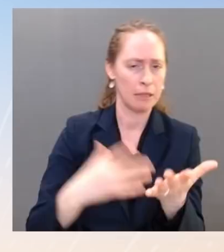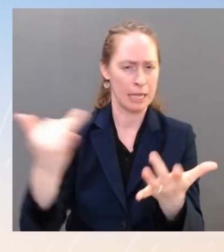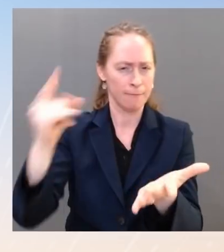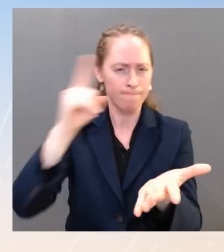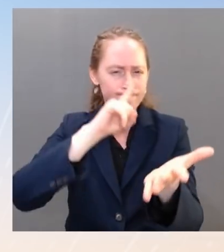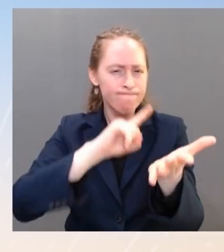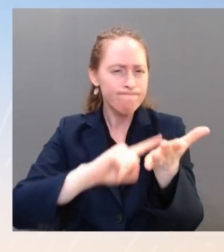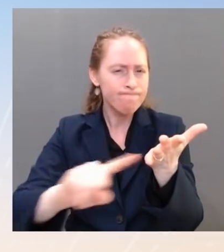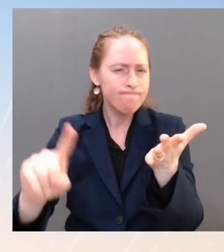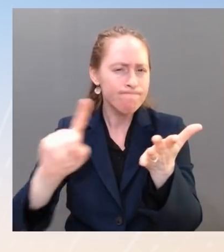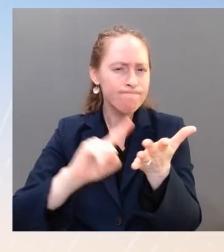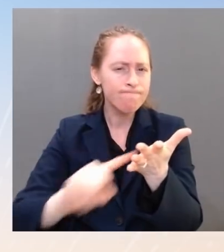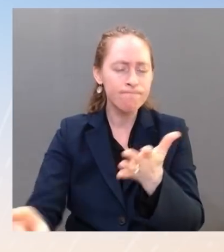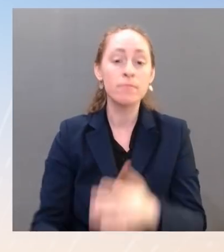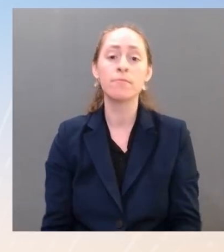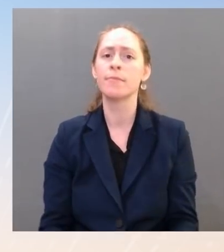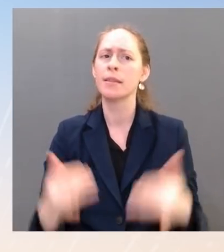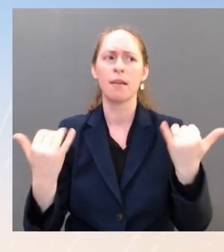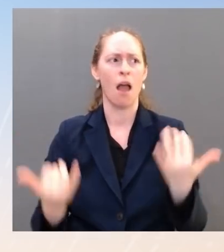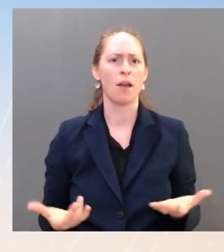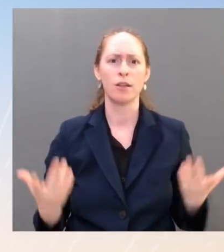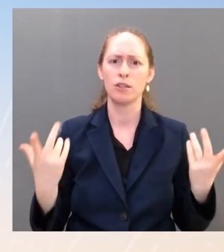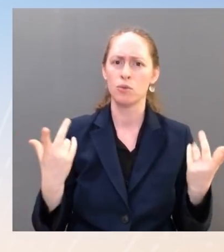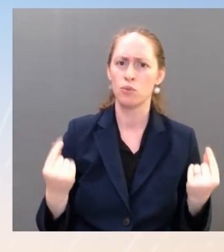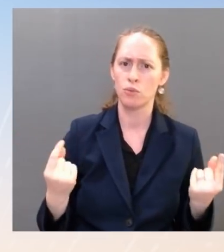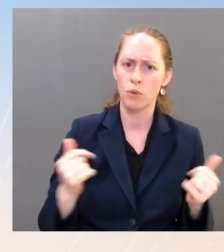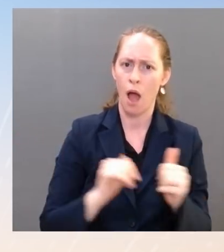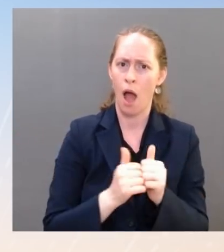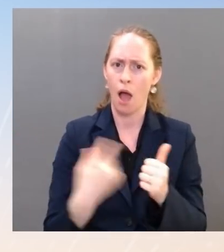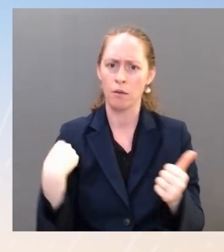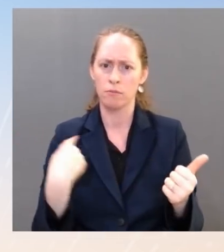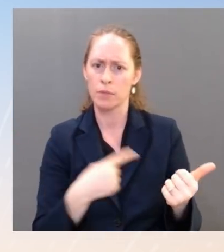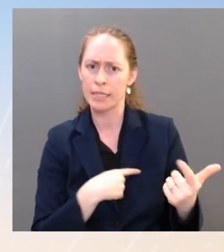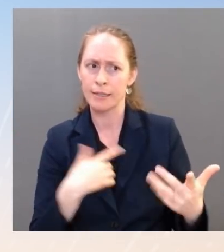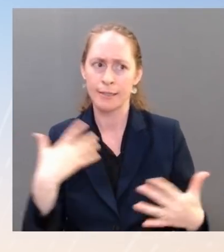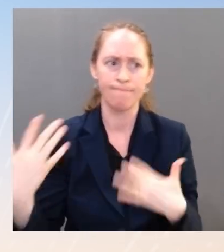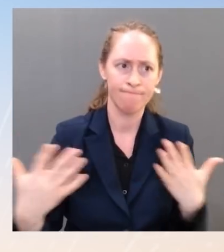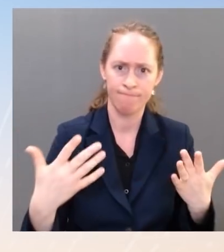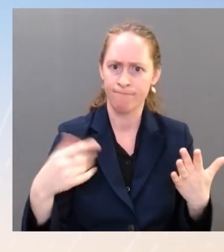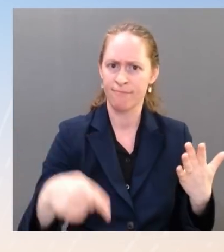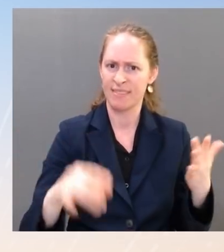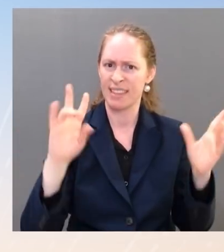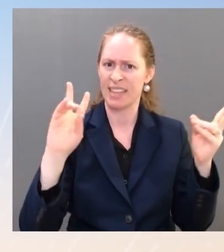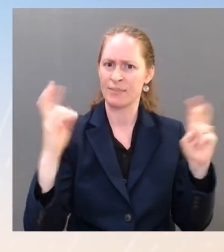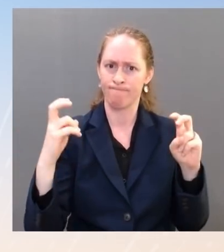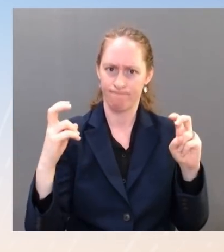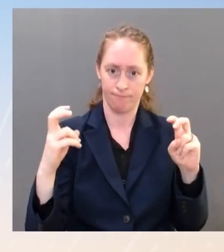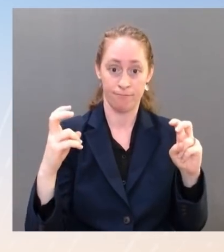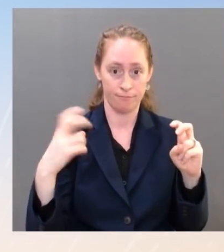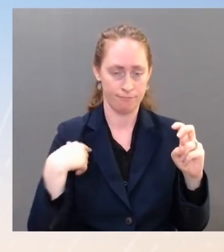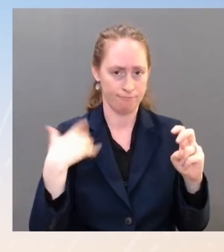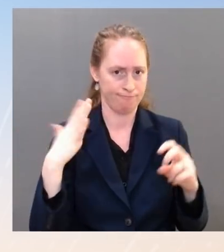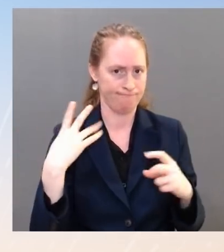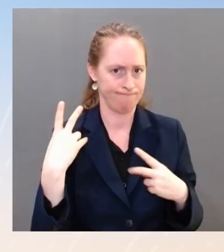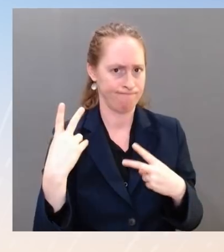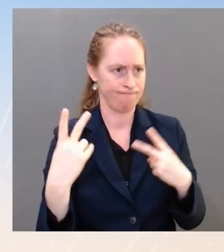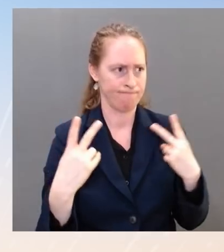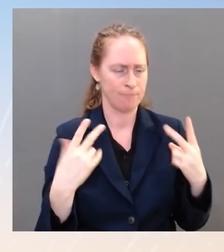which we have identified since last year as one of the most significant terrorism related threats to the security of the homeland.